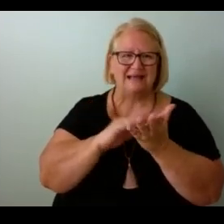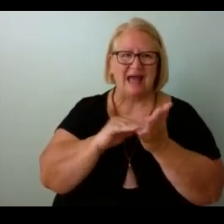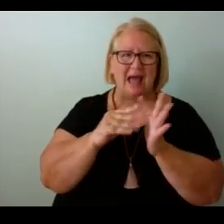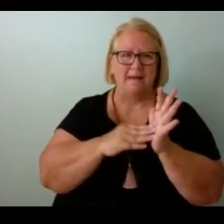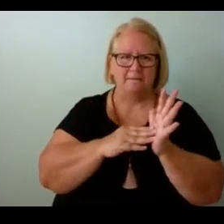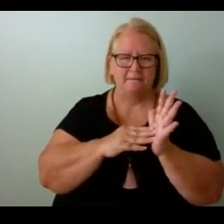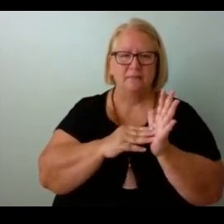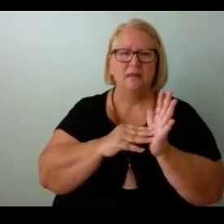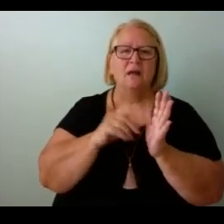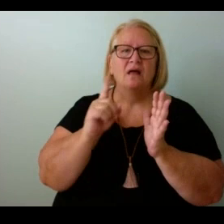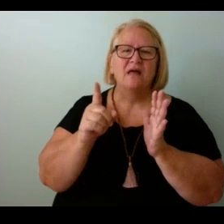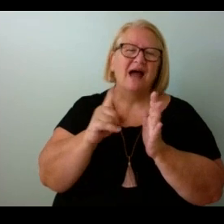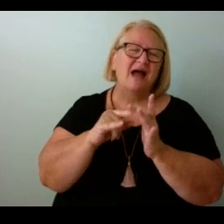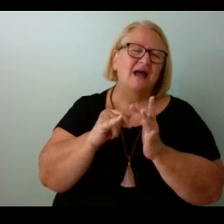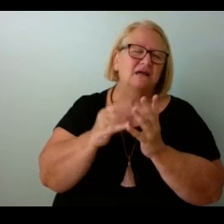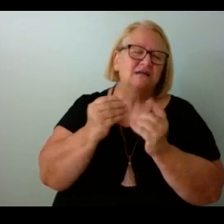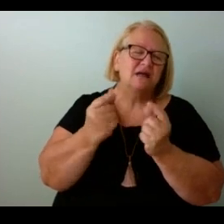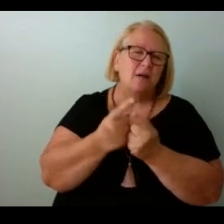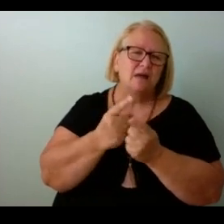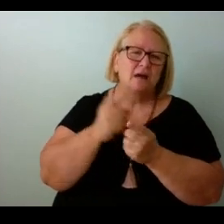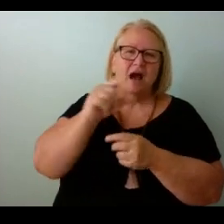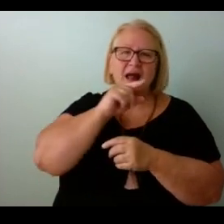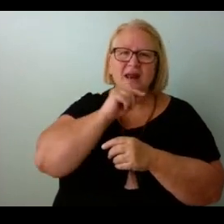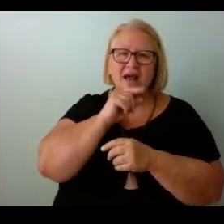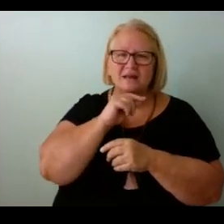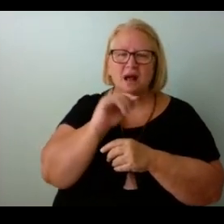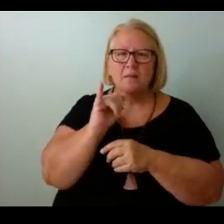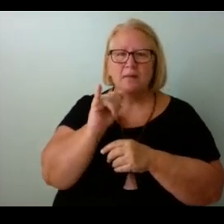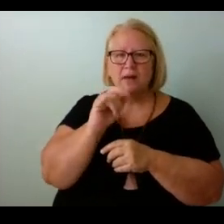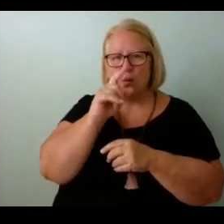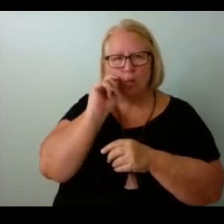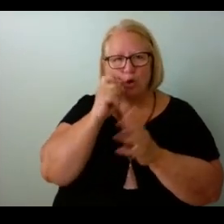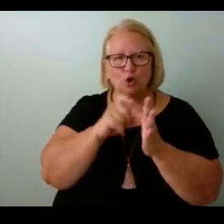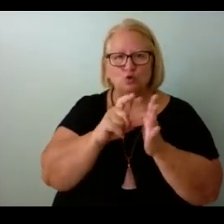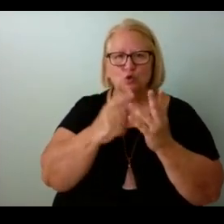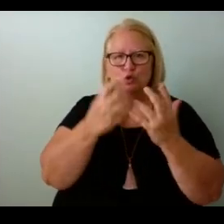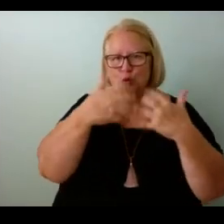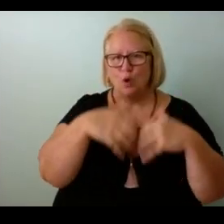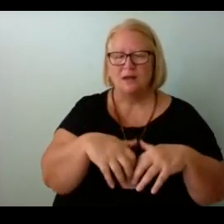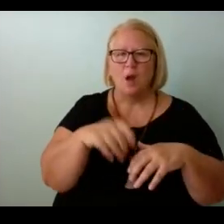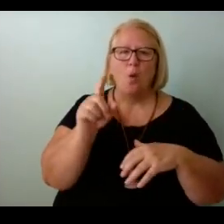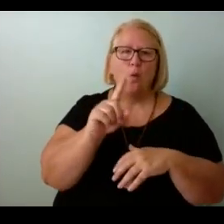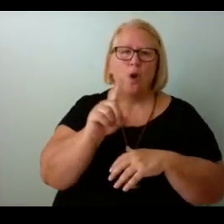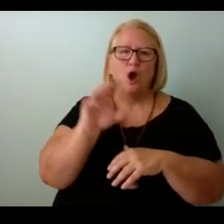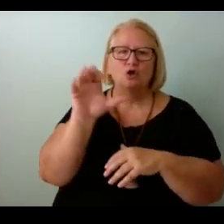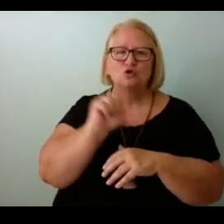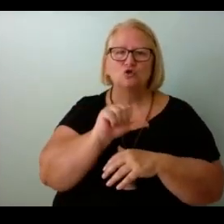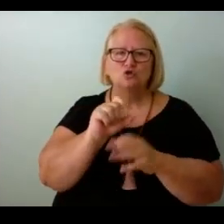Basically something lenders might look at to determine what should be the expectation